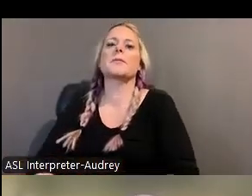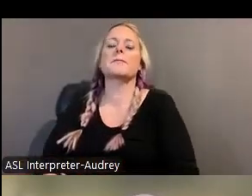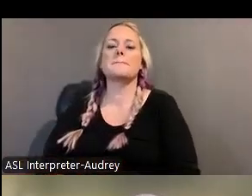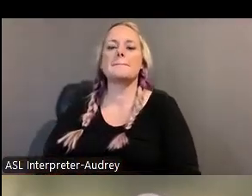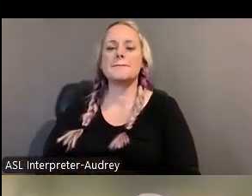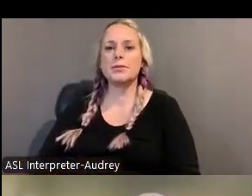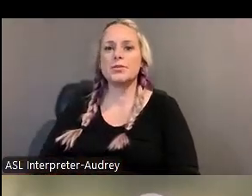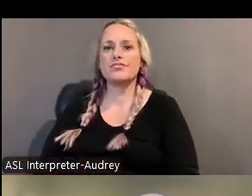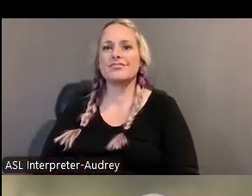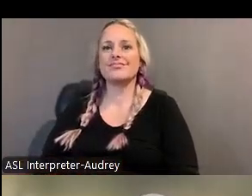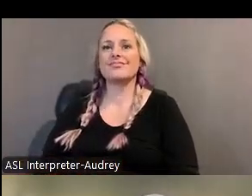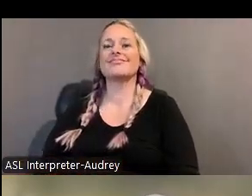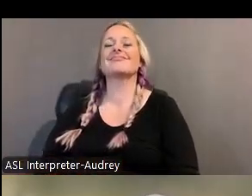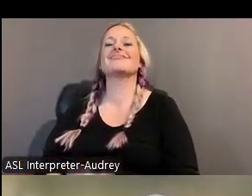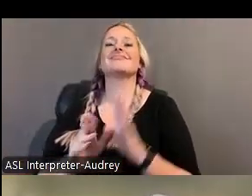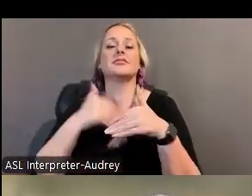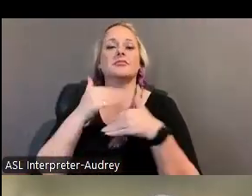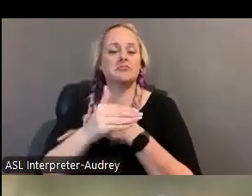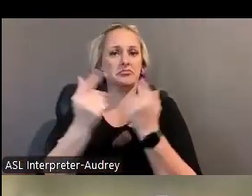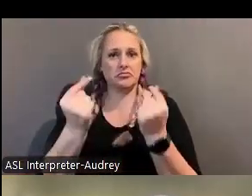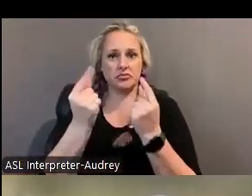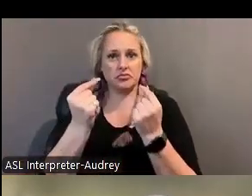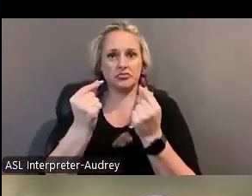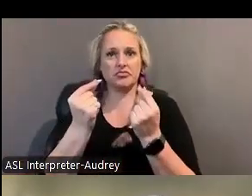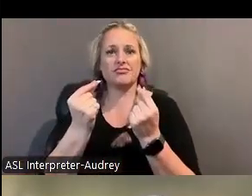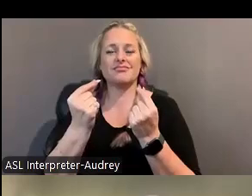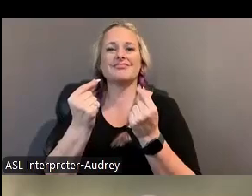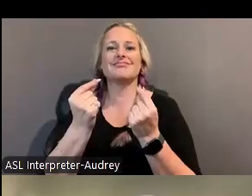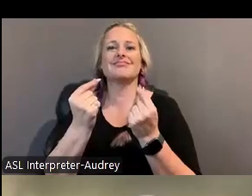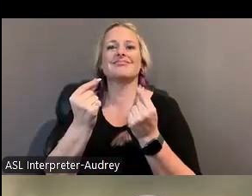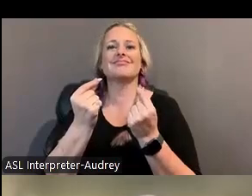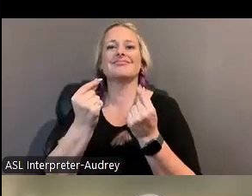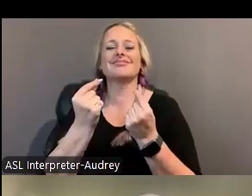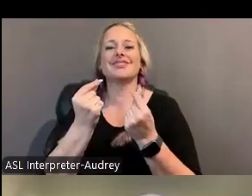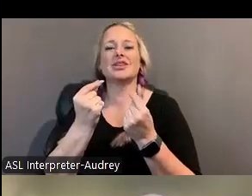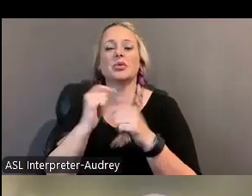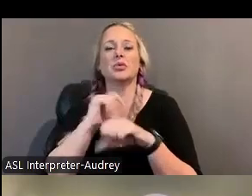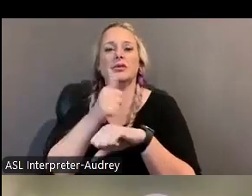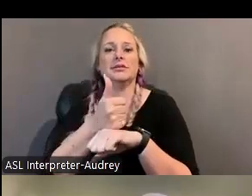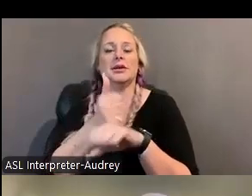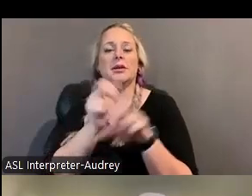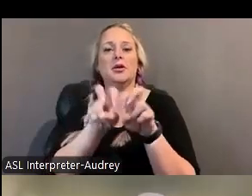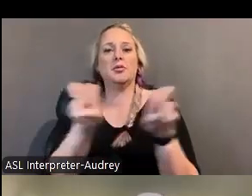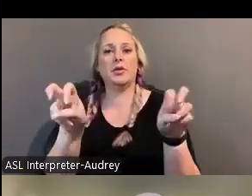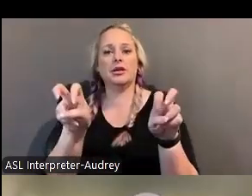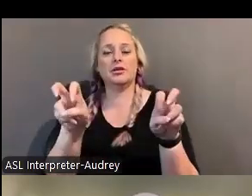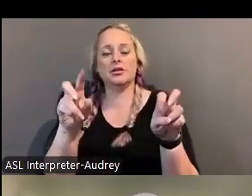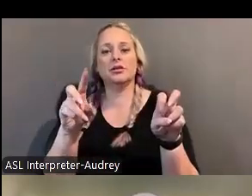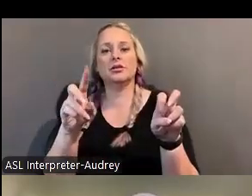The fourth thing we did was composing a panel of reviewers for the toolkit that we created. So,